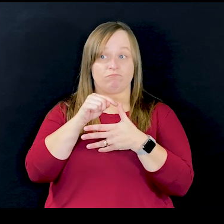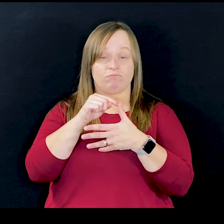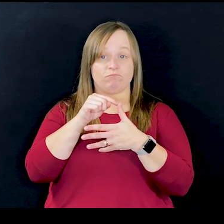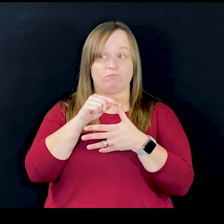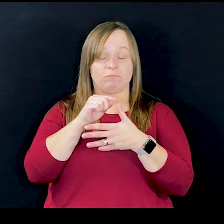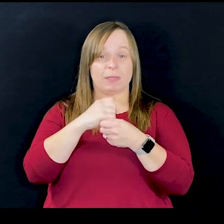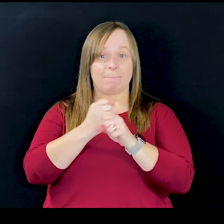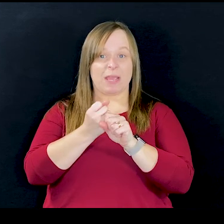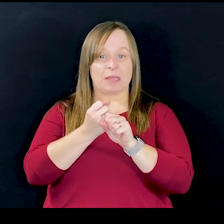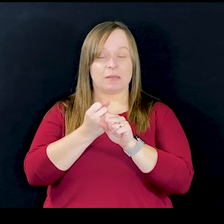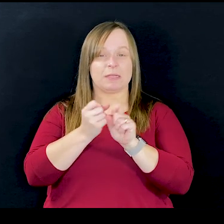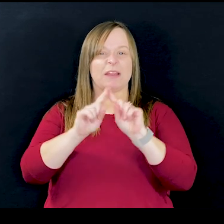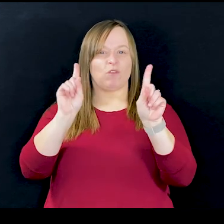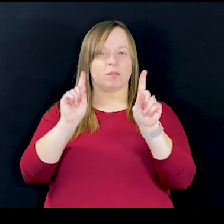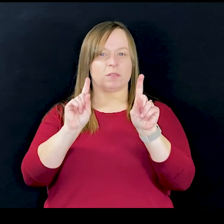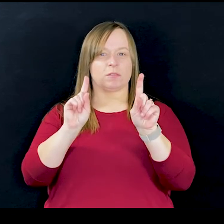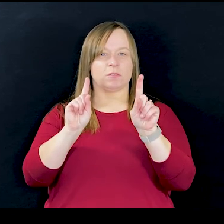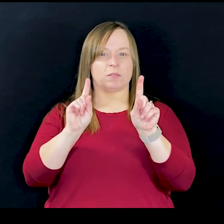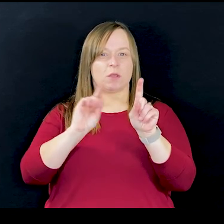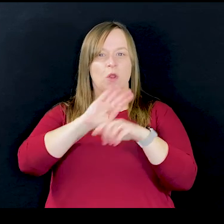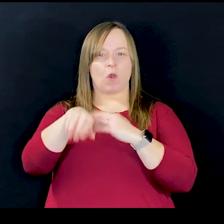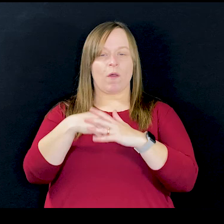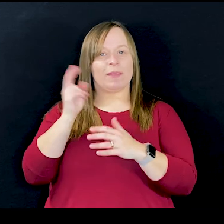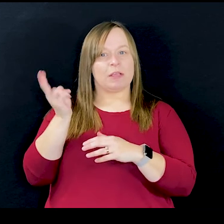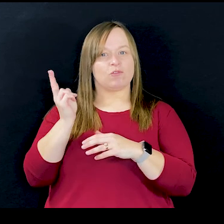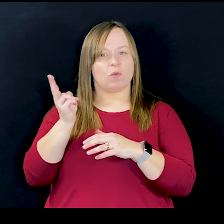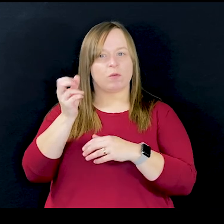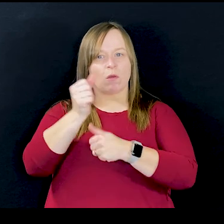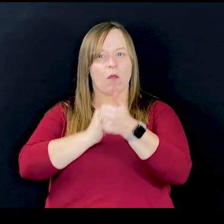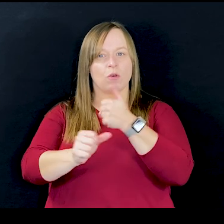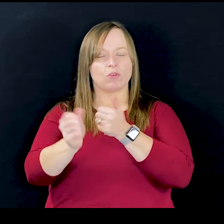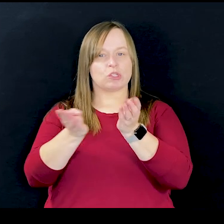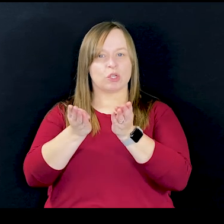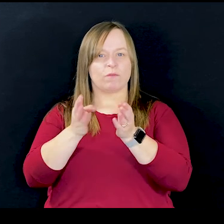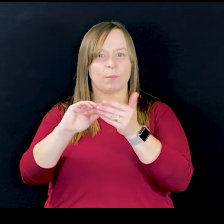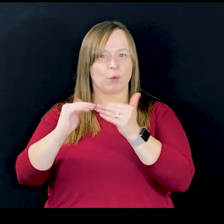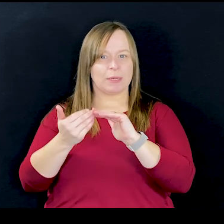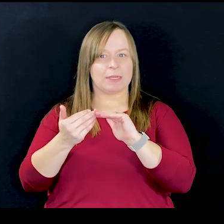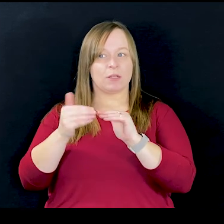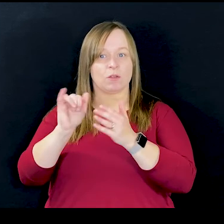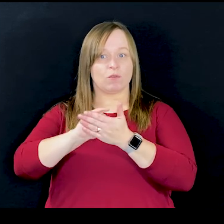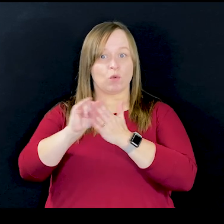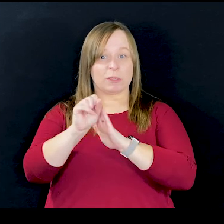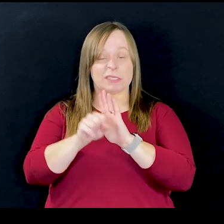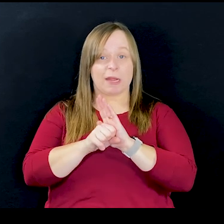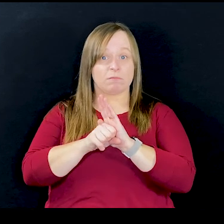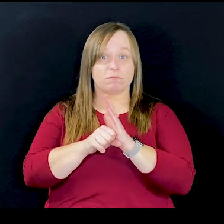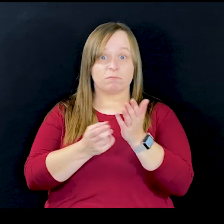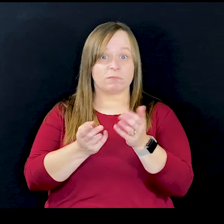is to make a difference in all of the historically under-served communities in New York state.